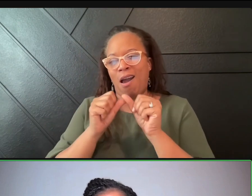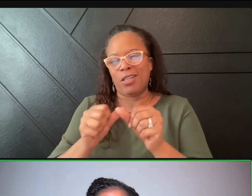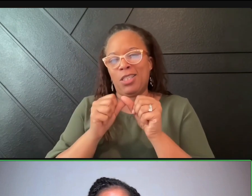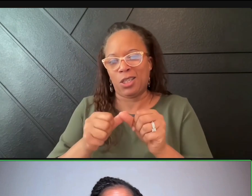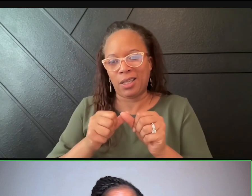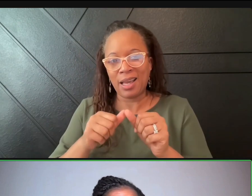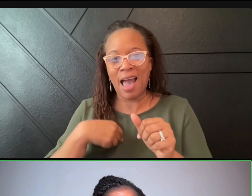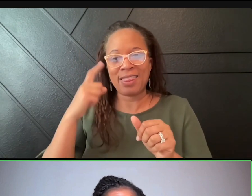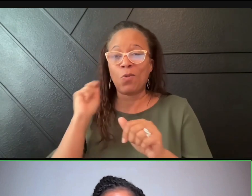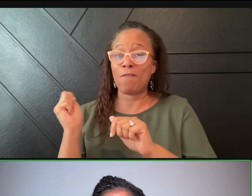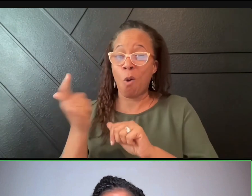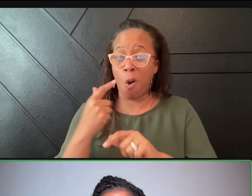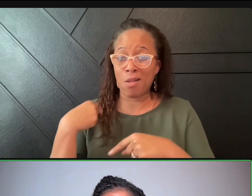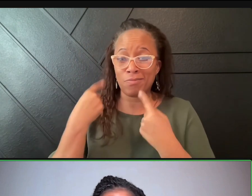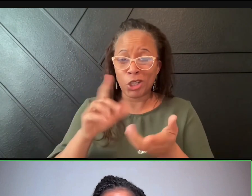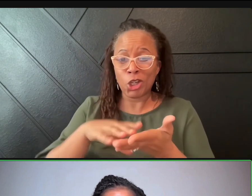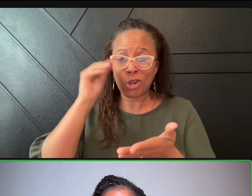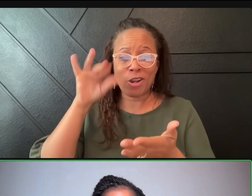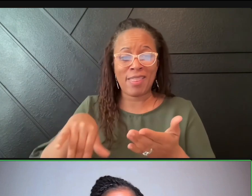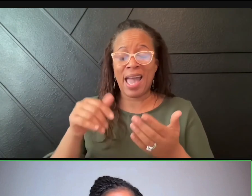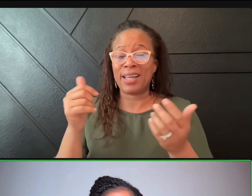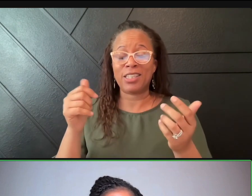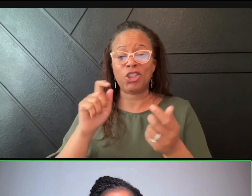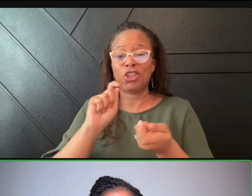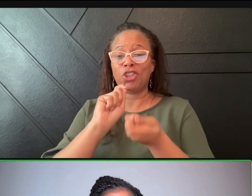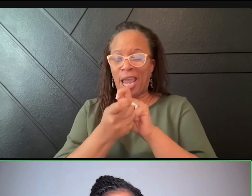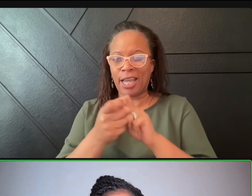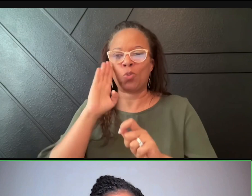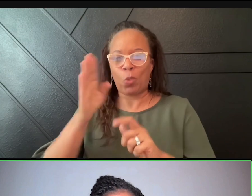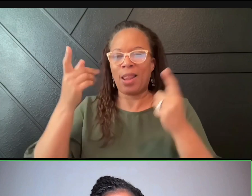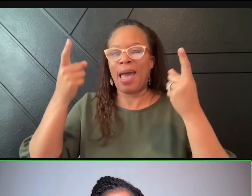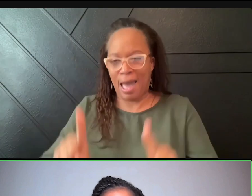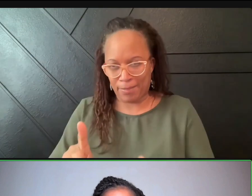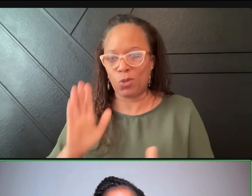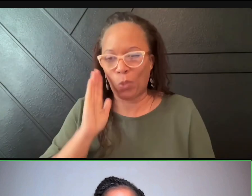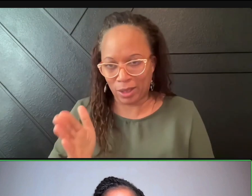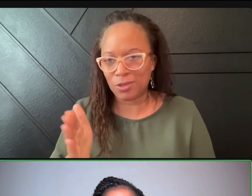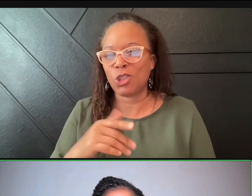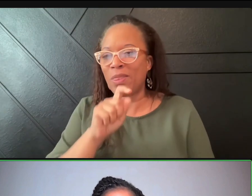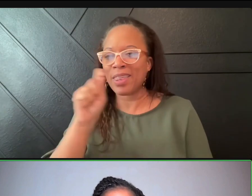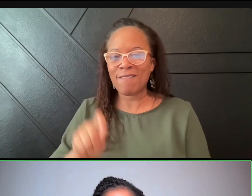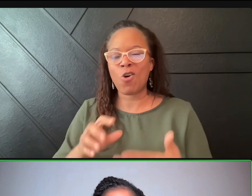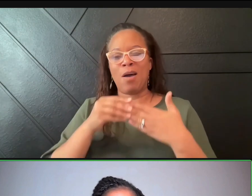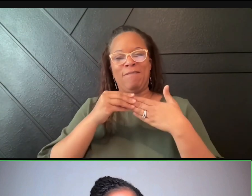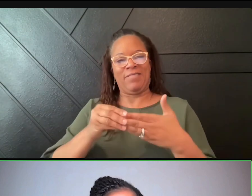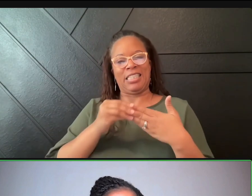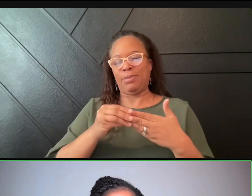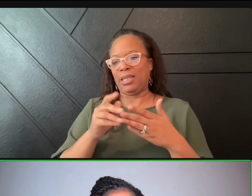Or the approach that worked once upon a time may not work now. We've learned with time that change will happen.